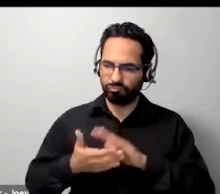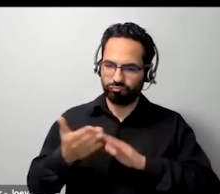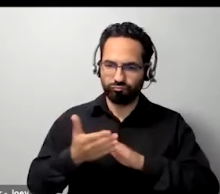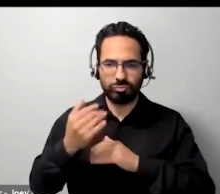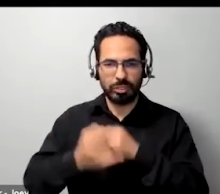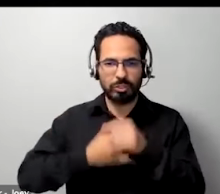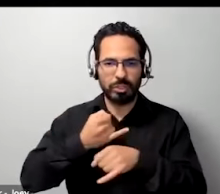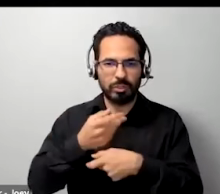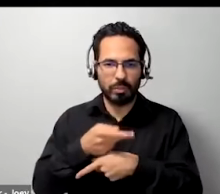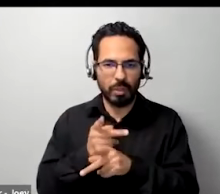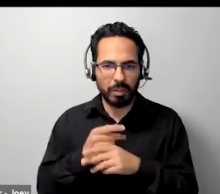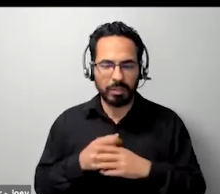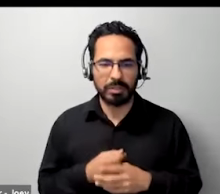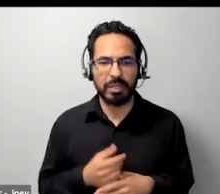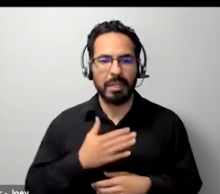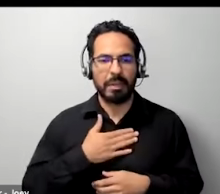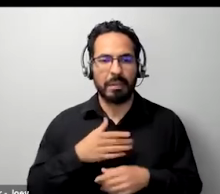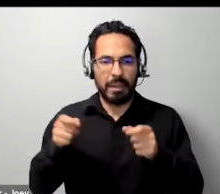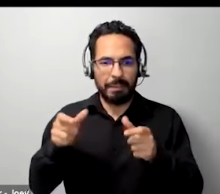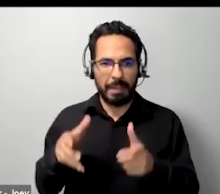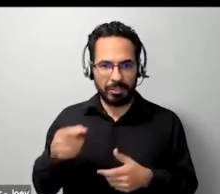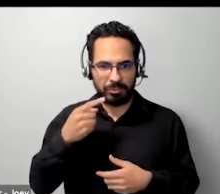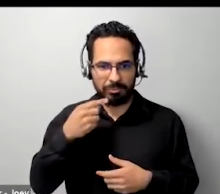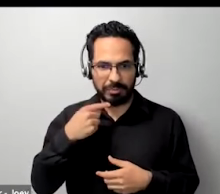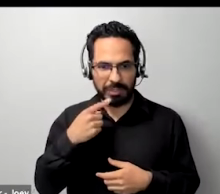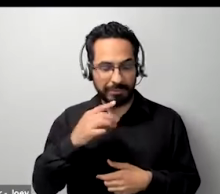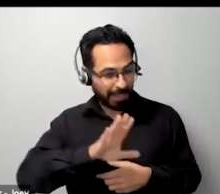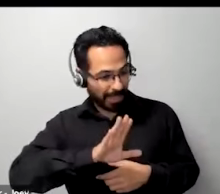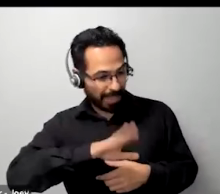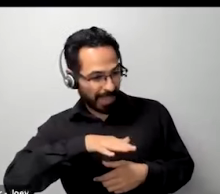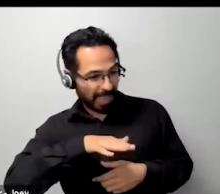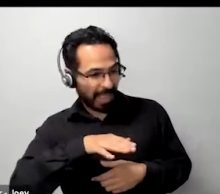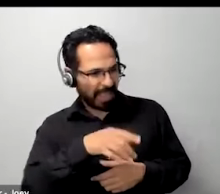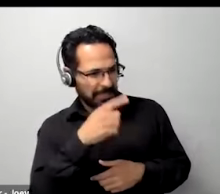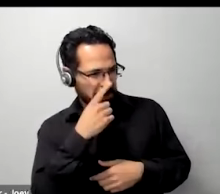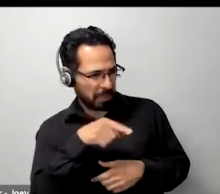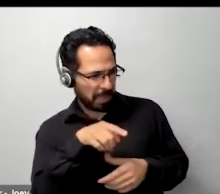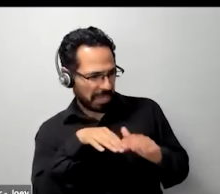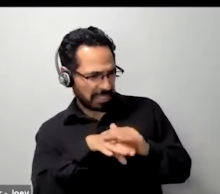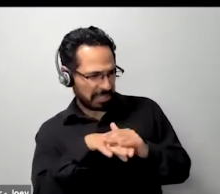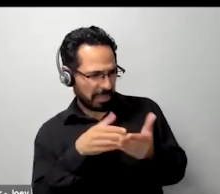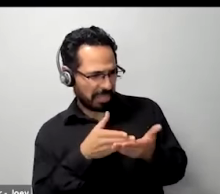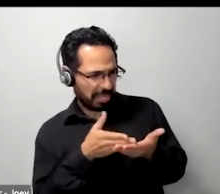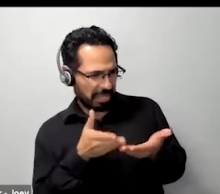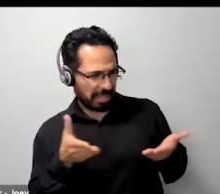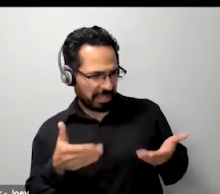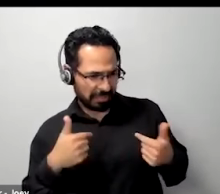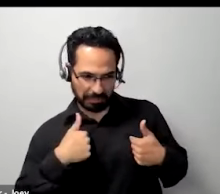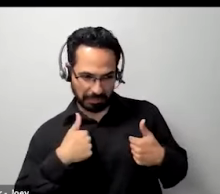and my manager's like, "Hey, we need to do this accessibility thing. I don't know anything about it,